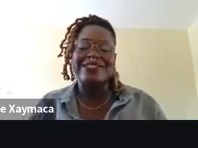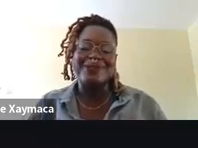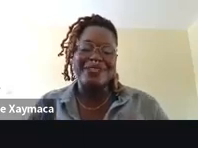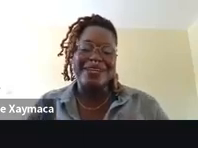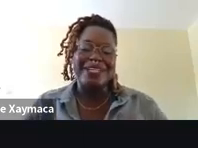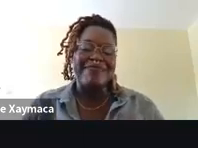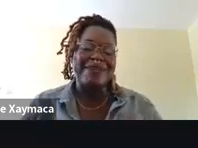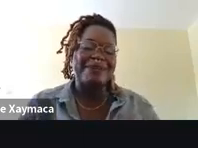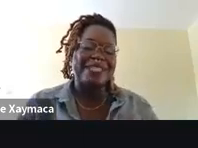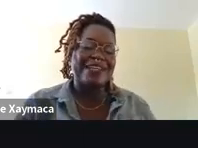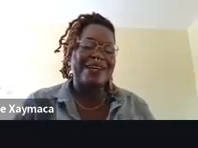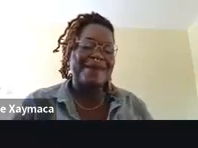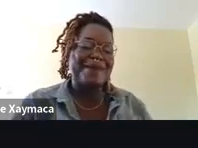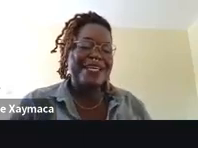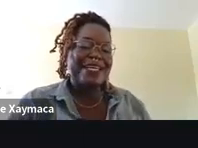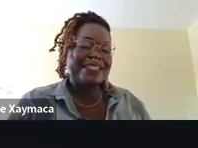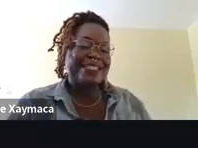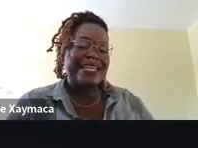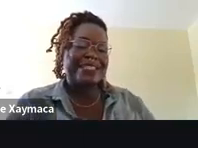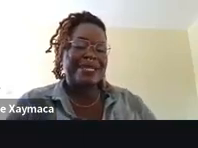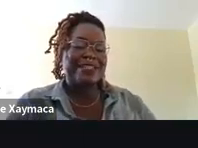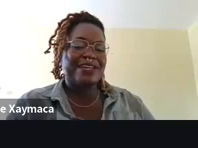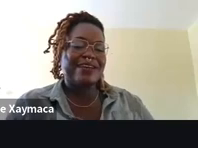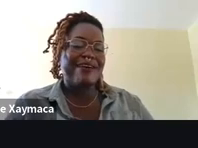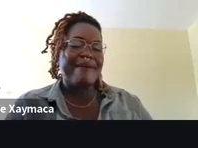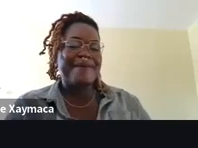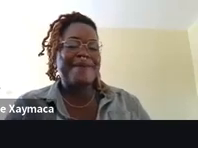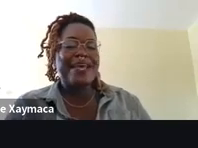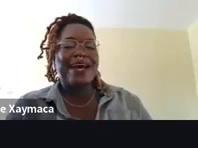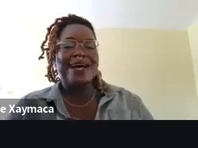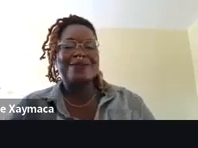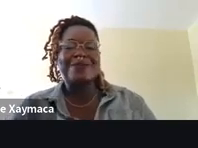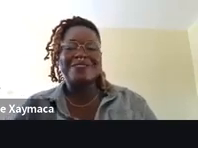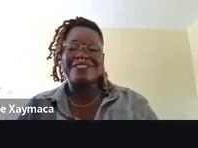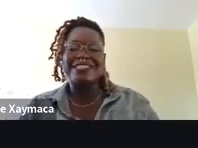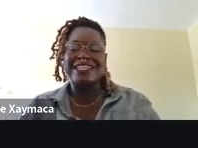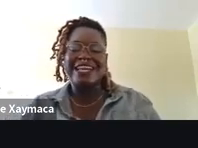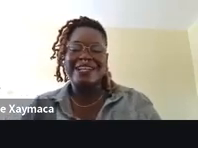And soon, I will have my website up, zxaymaca.com, so feel free to check